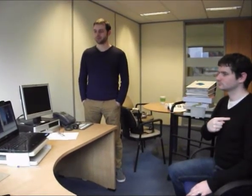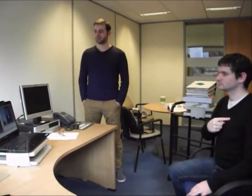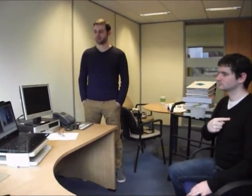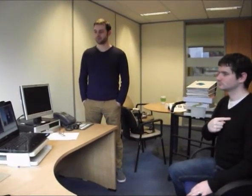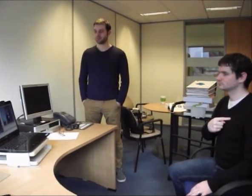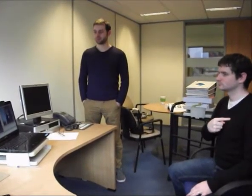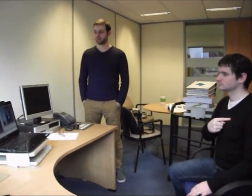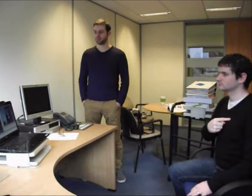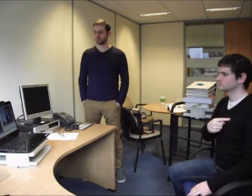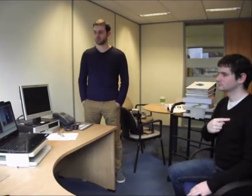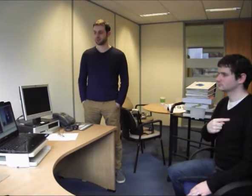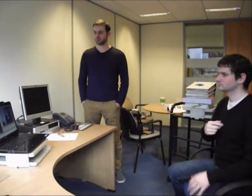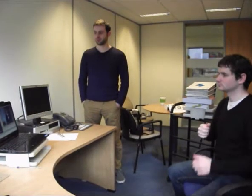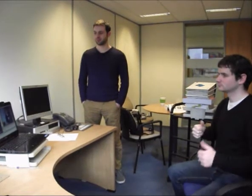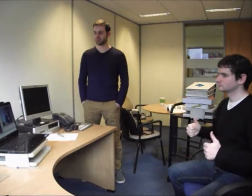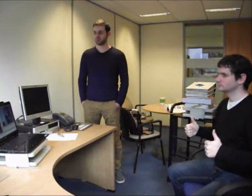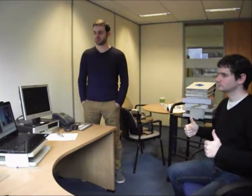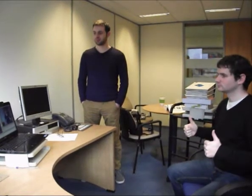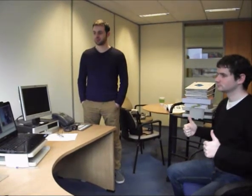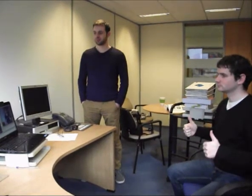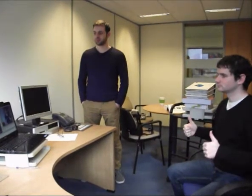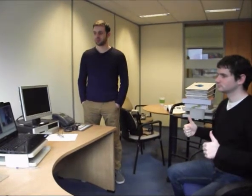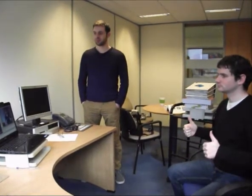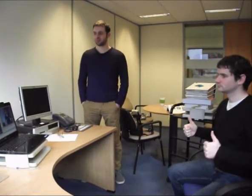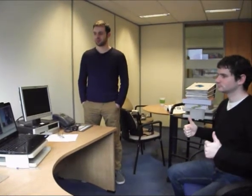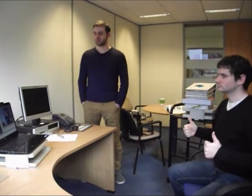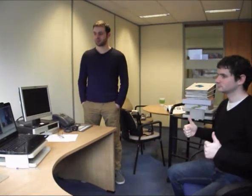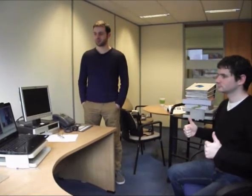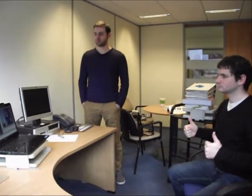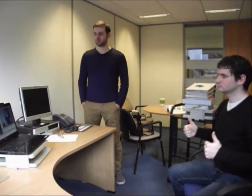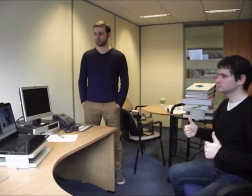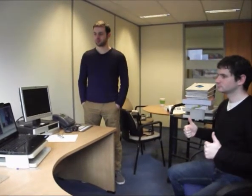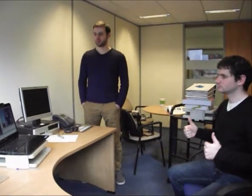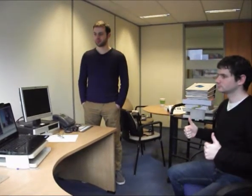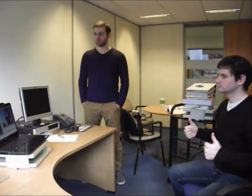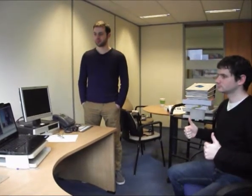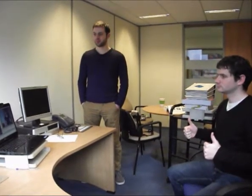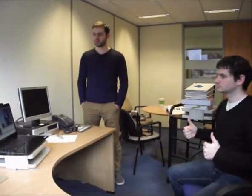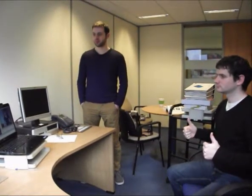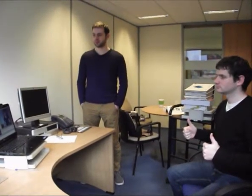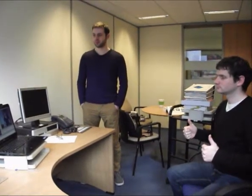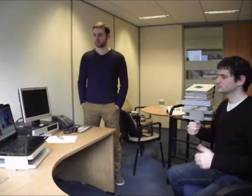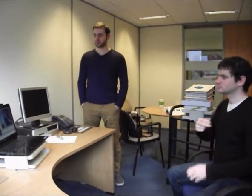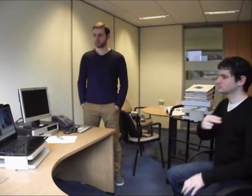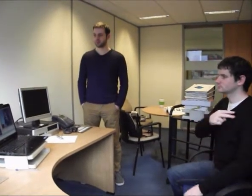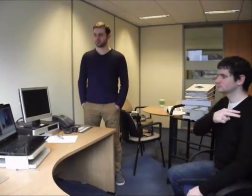As you may be aware, a considerable number of people in the world use sign language to communicate